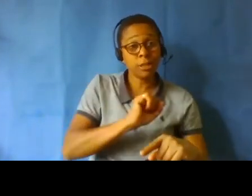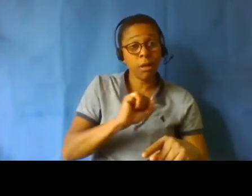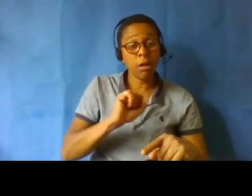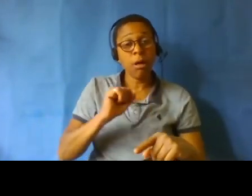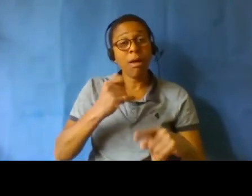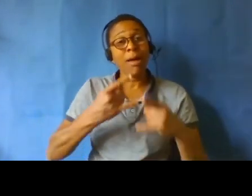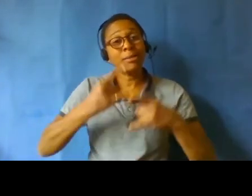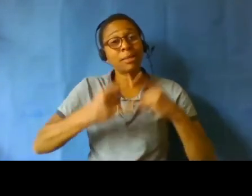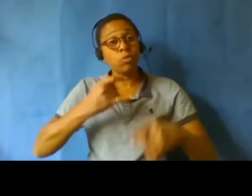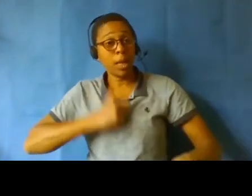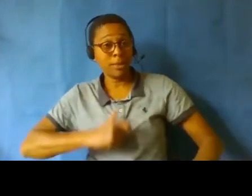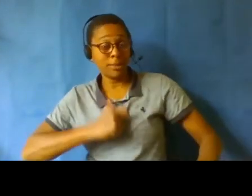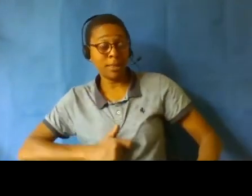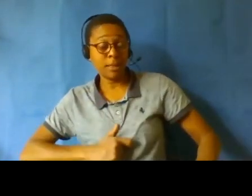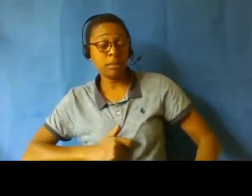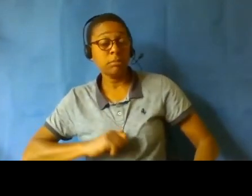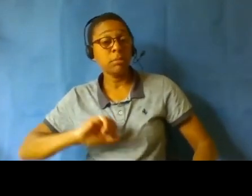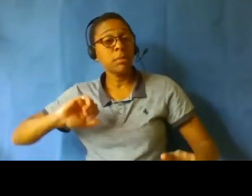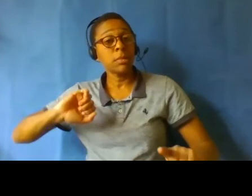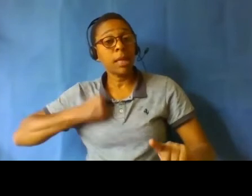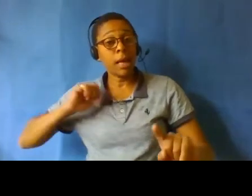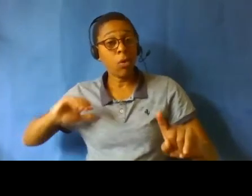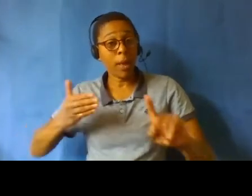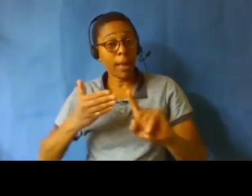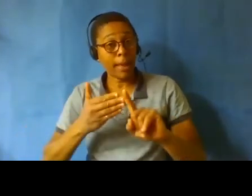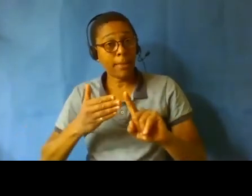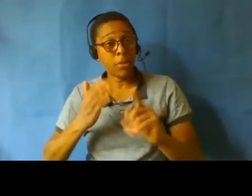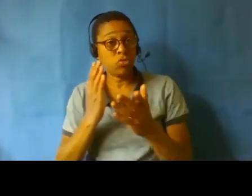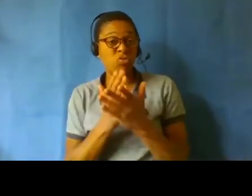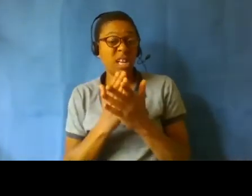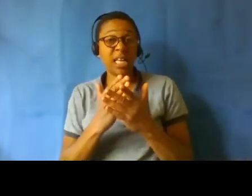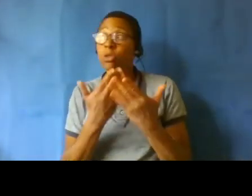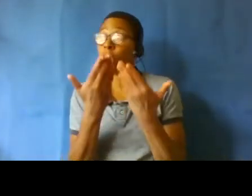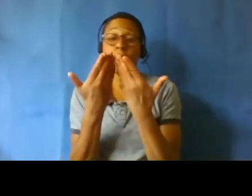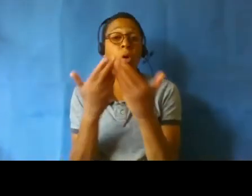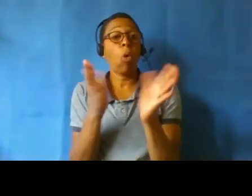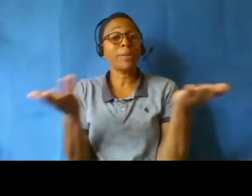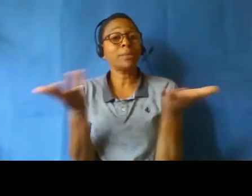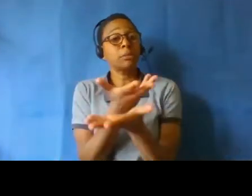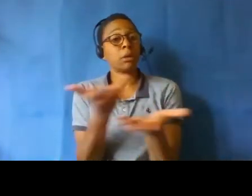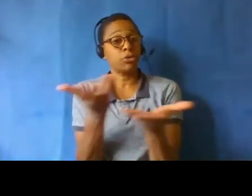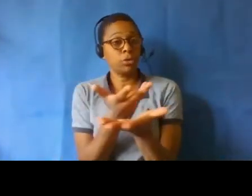aim for this event is to open up a discussion on how normative paradigms of